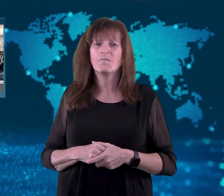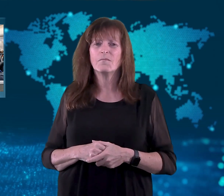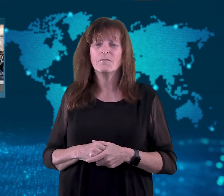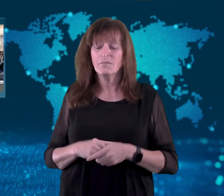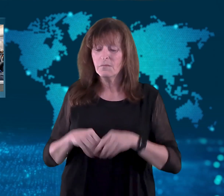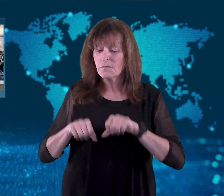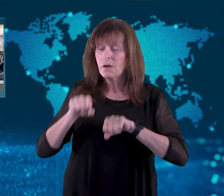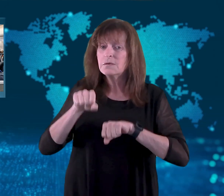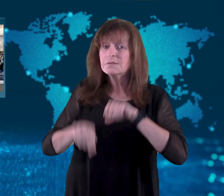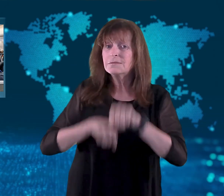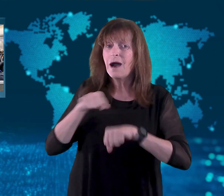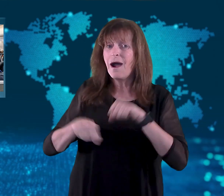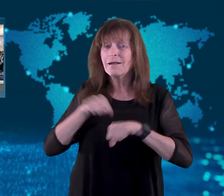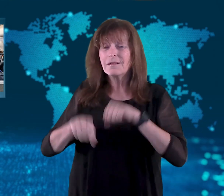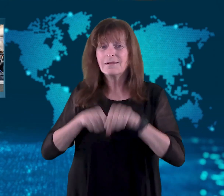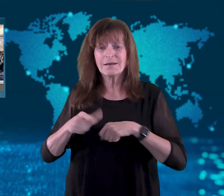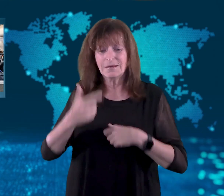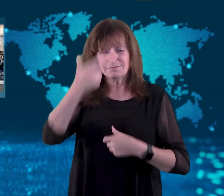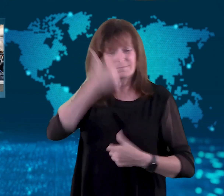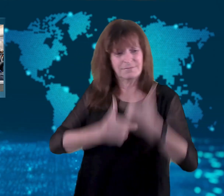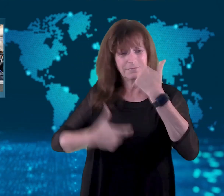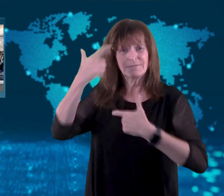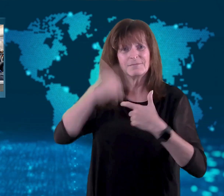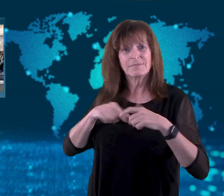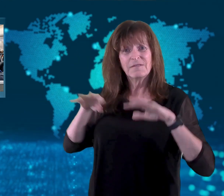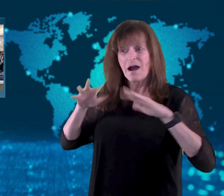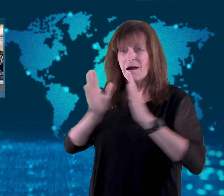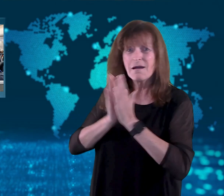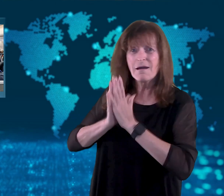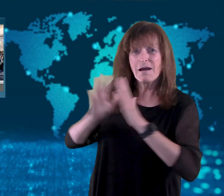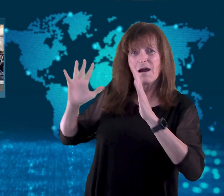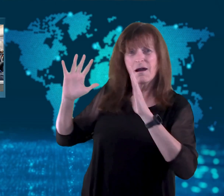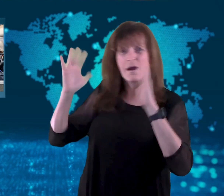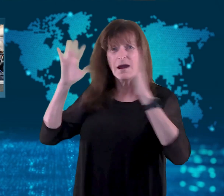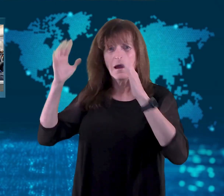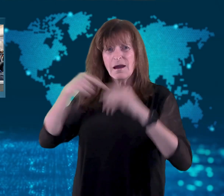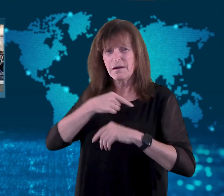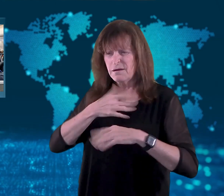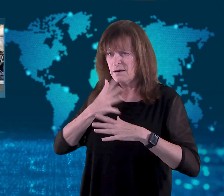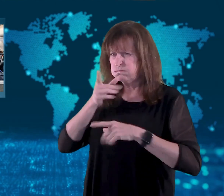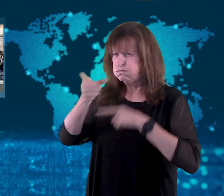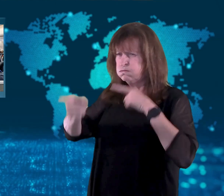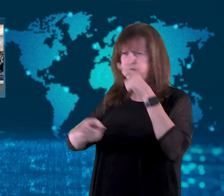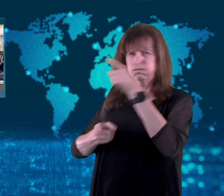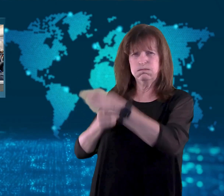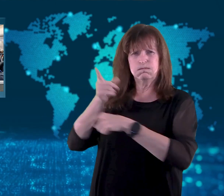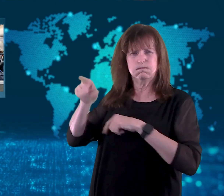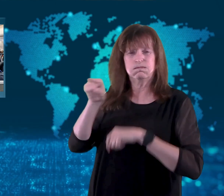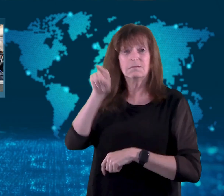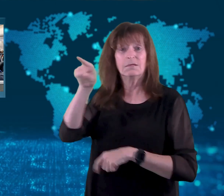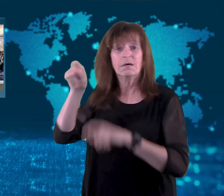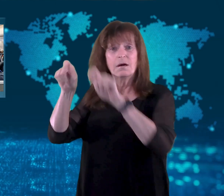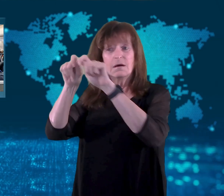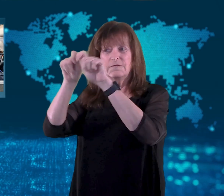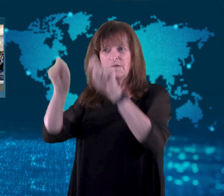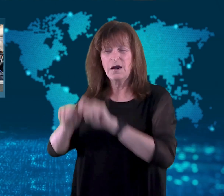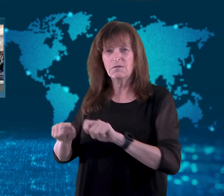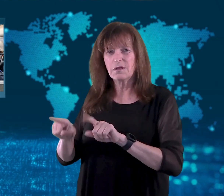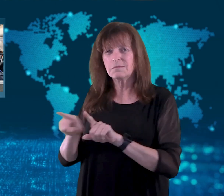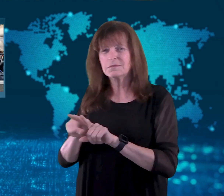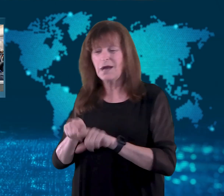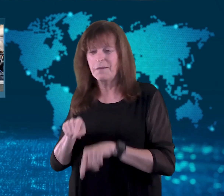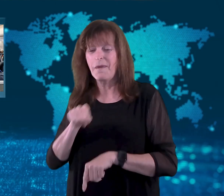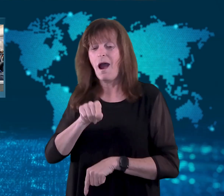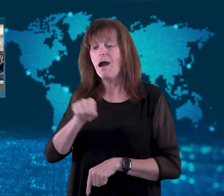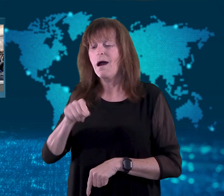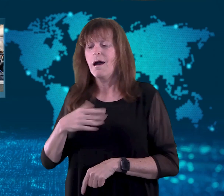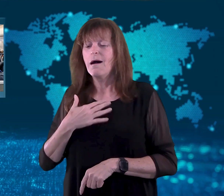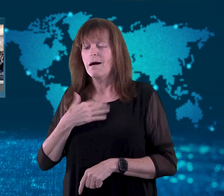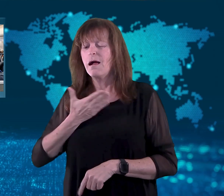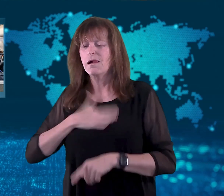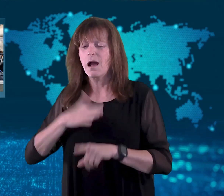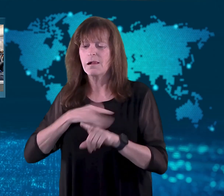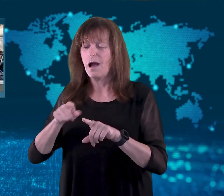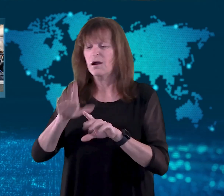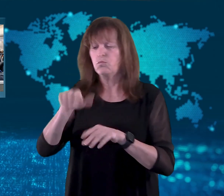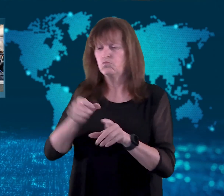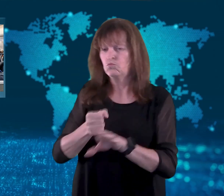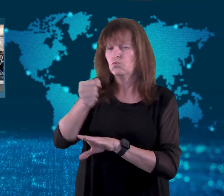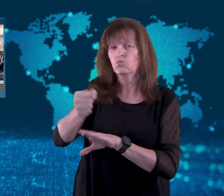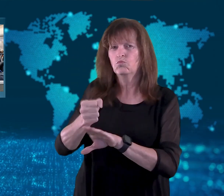The squad's controversial travel arrangements have sparked online and media backlash.